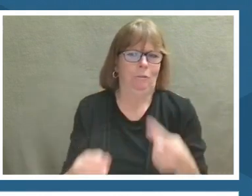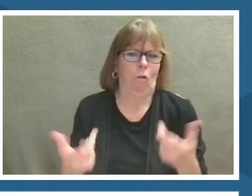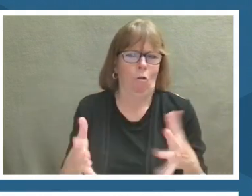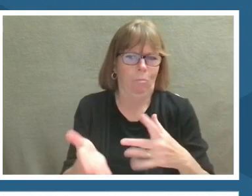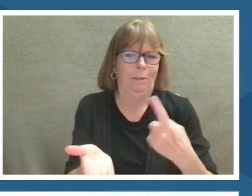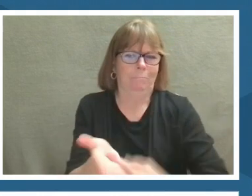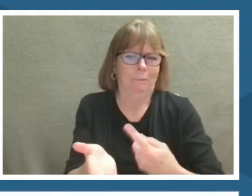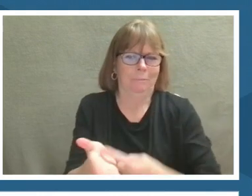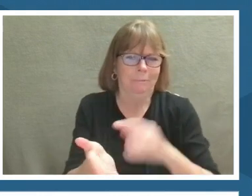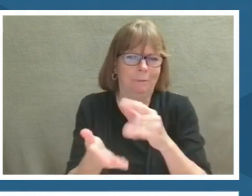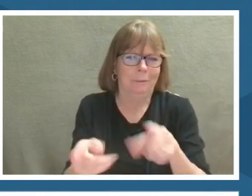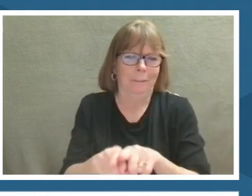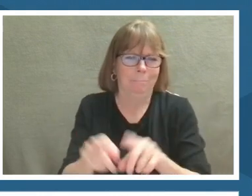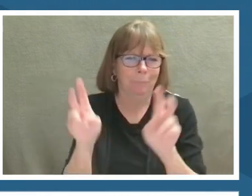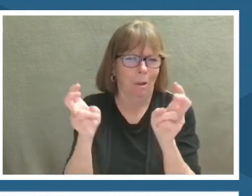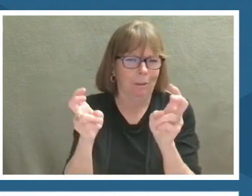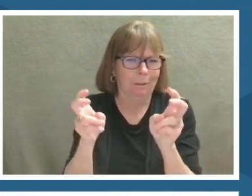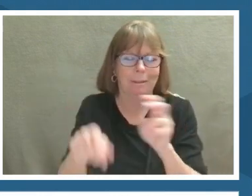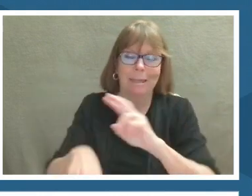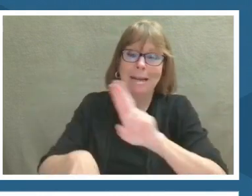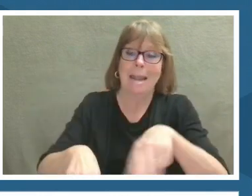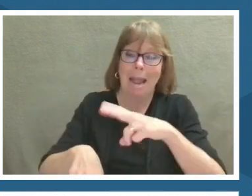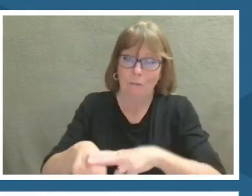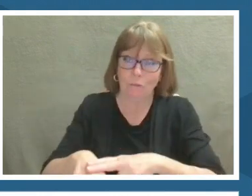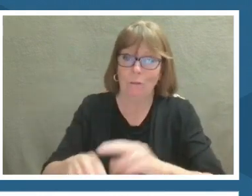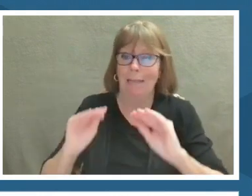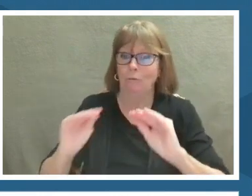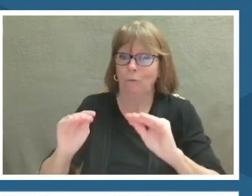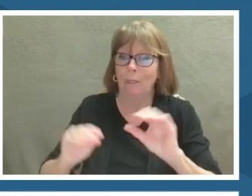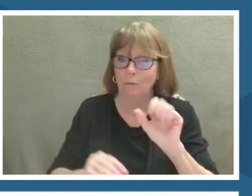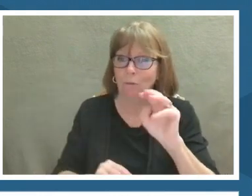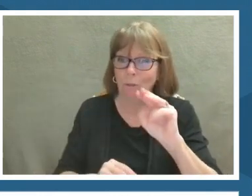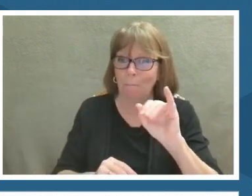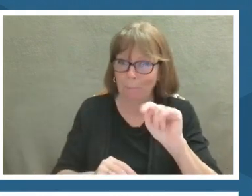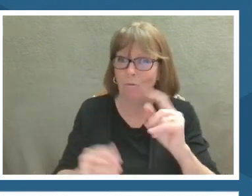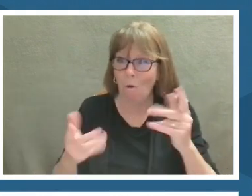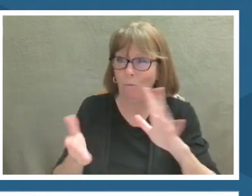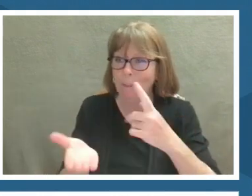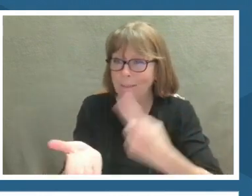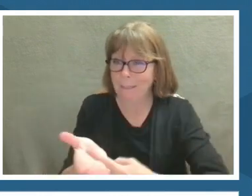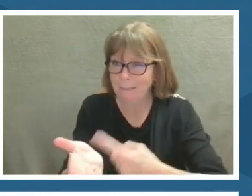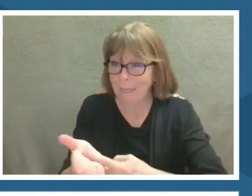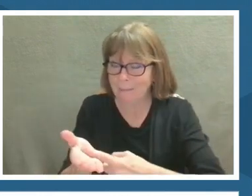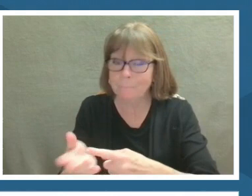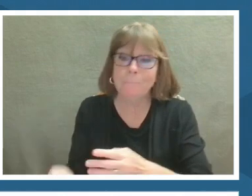today at the national education summit